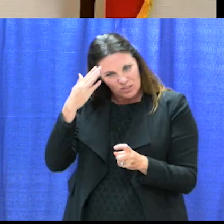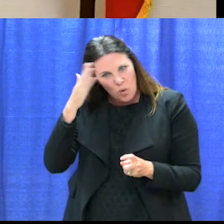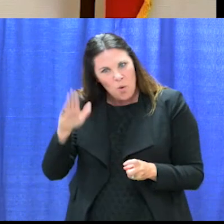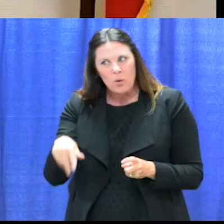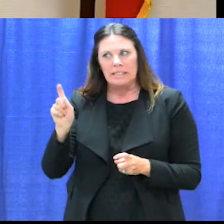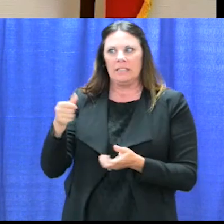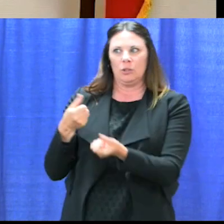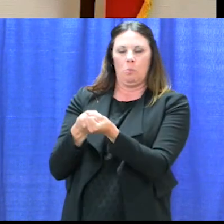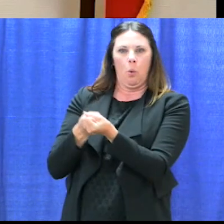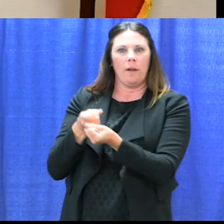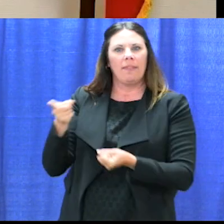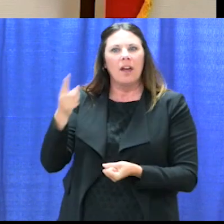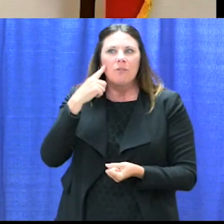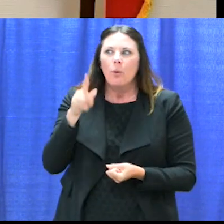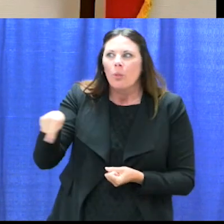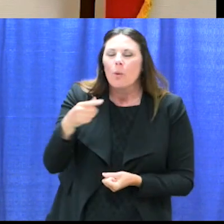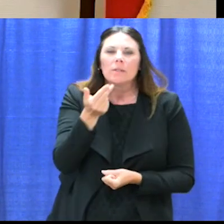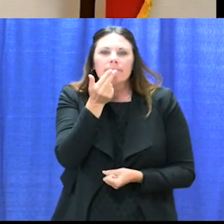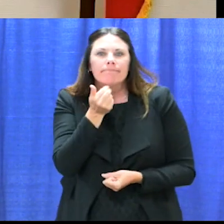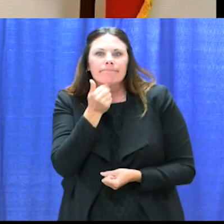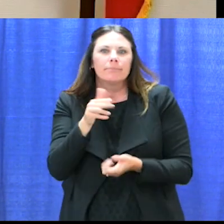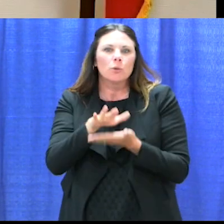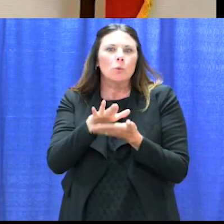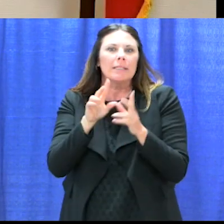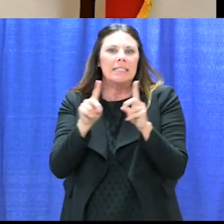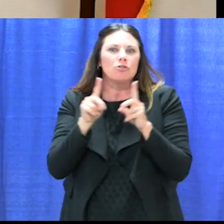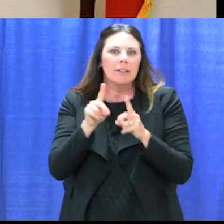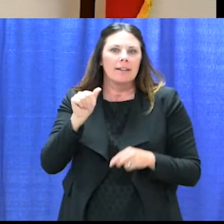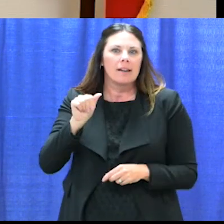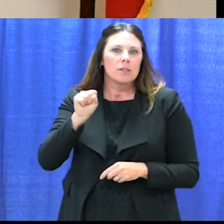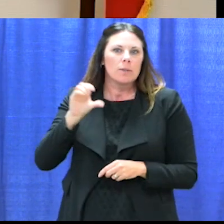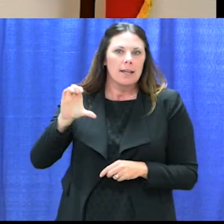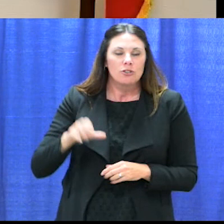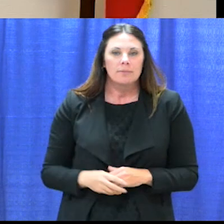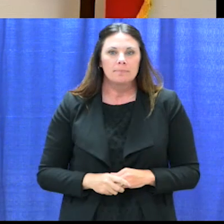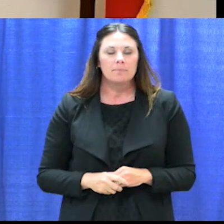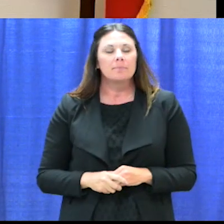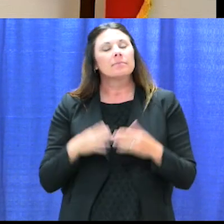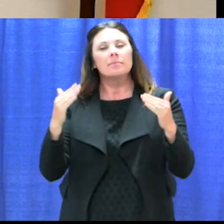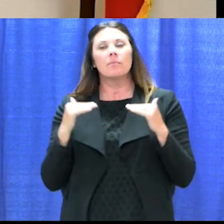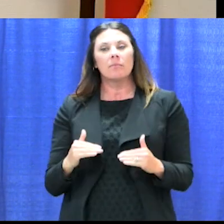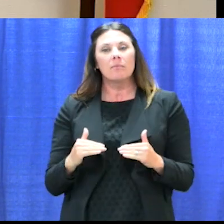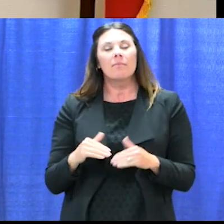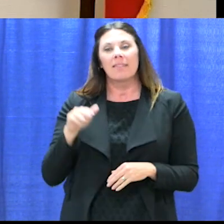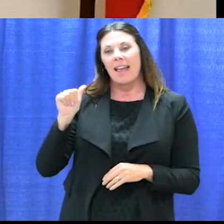Thank you, Small School Districts Association. Next, we'd like to hear from a representative from Amazon.